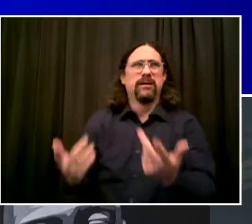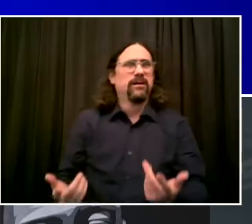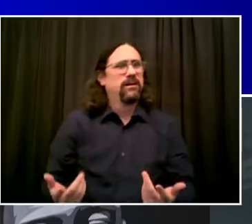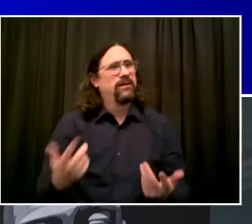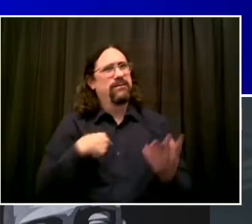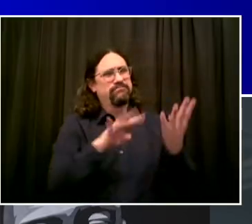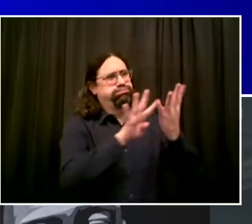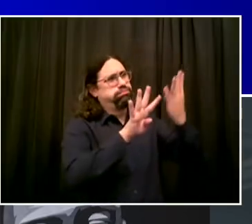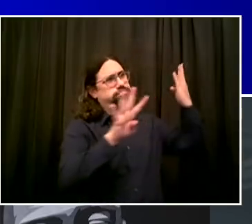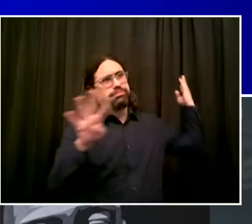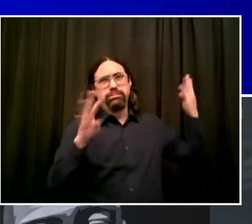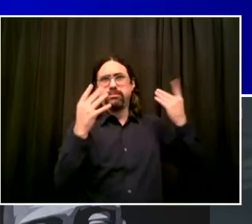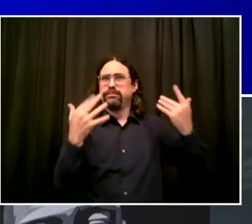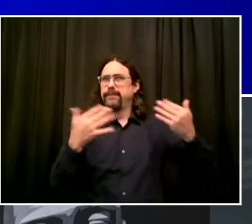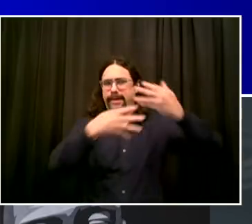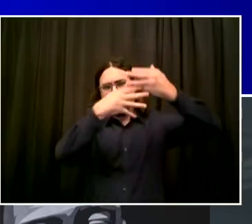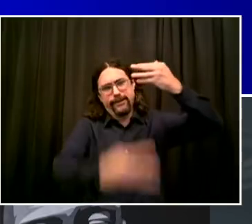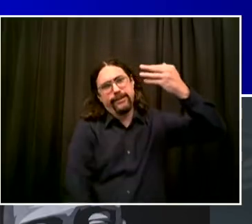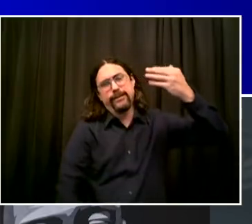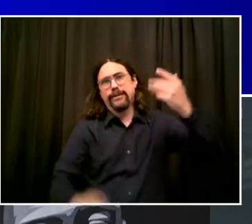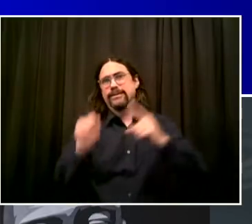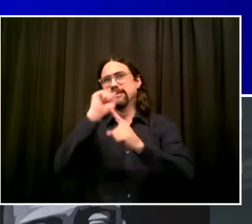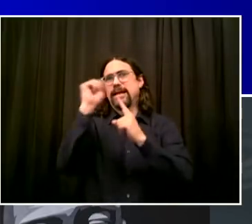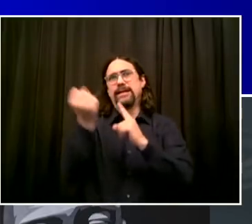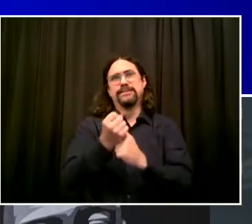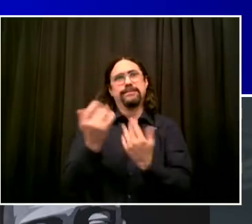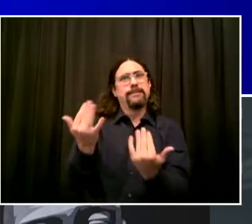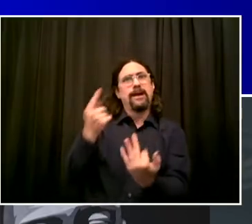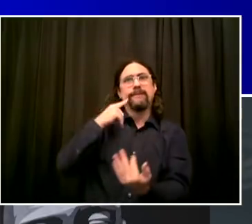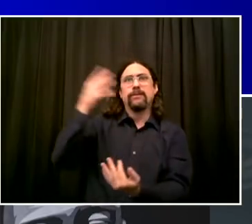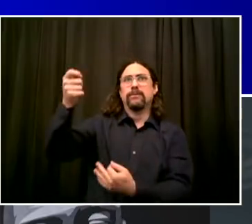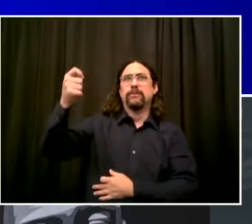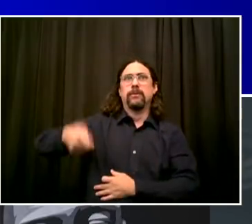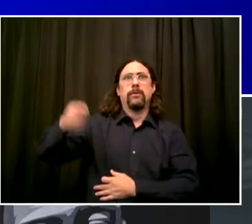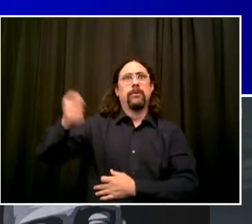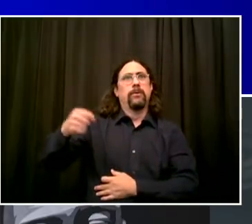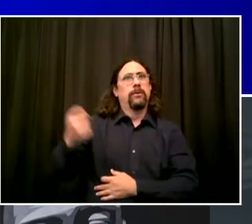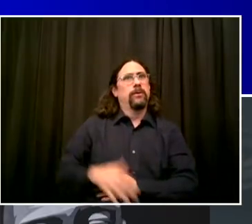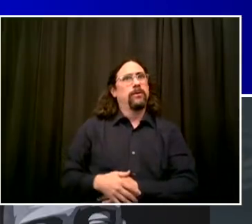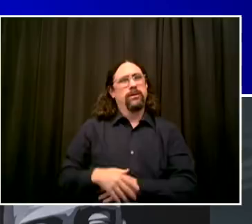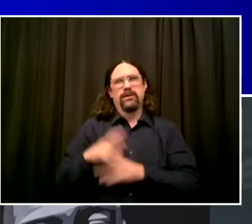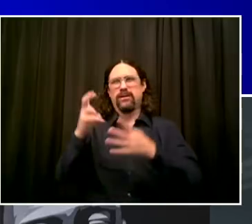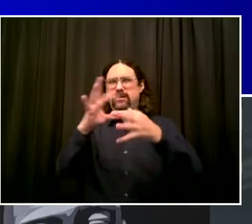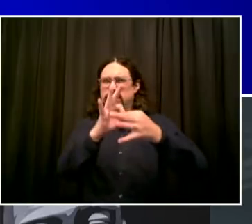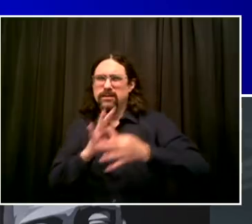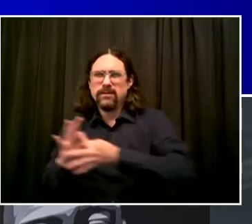COURT SYSTEM AS QUICKLY AS POSSIBLE. PLEASE, HEAR OUR PLEA, THAT I S